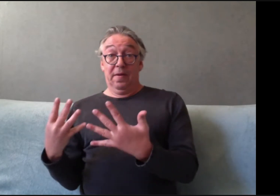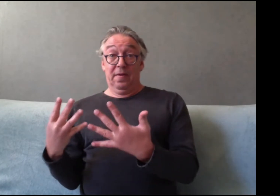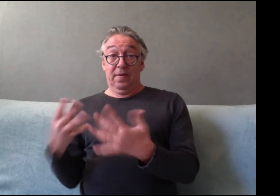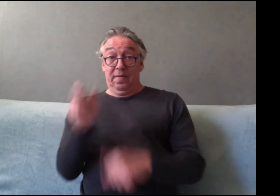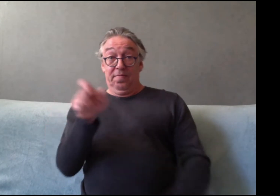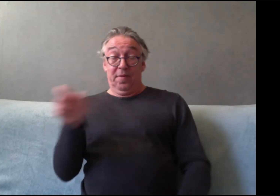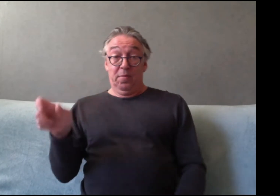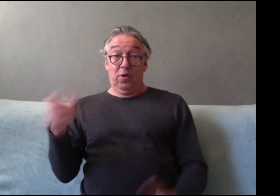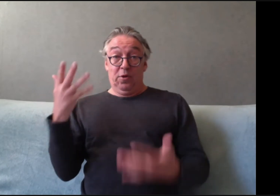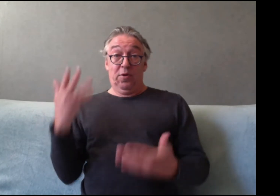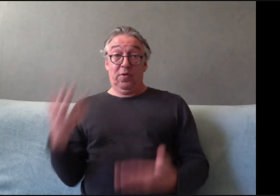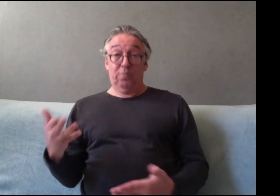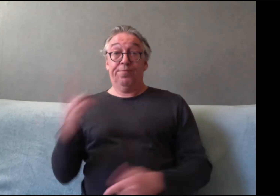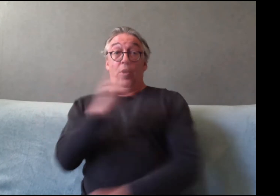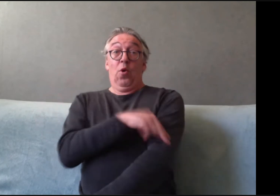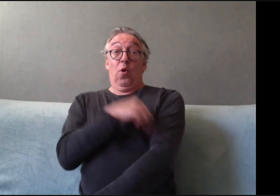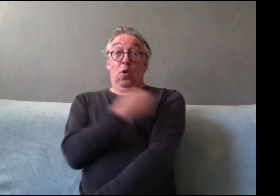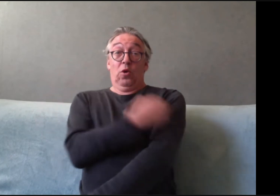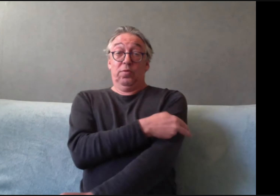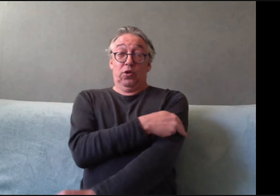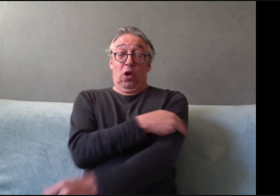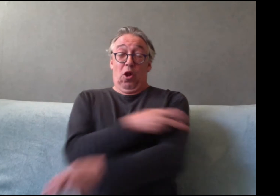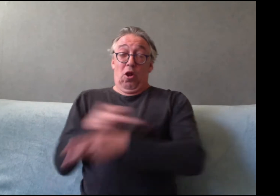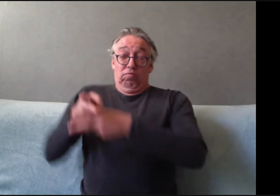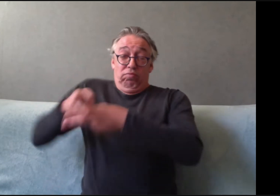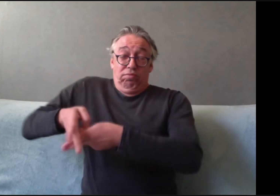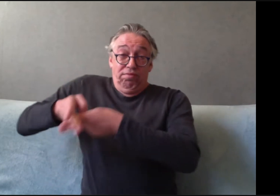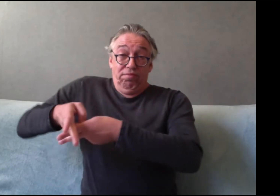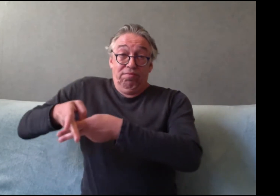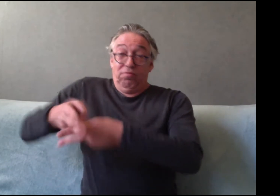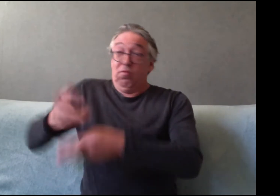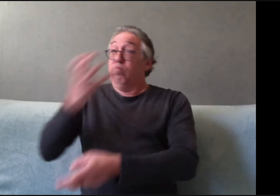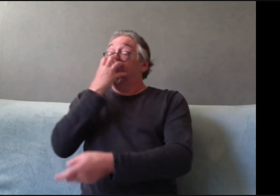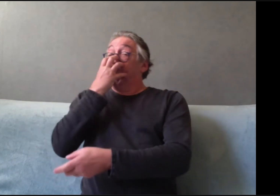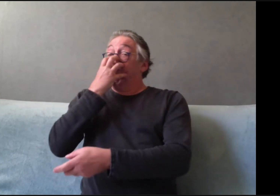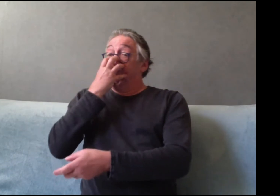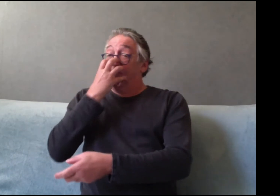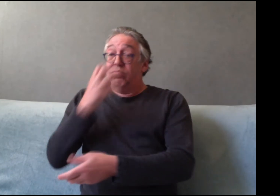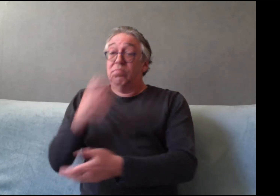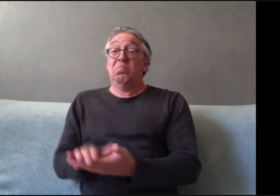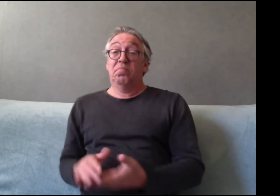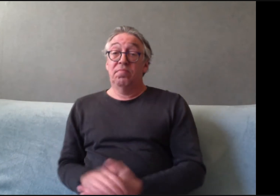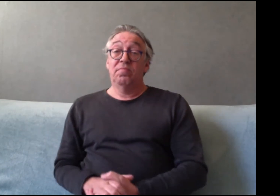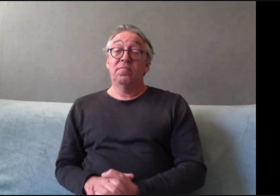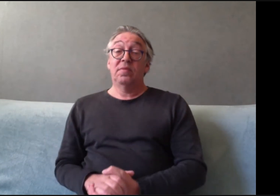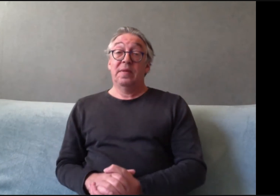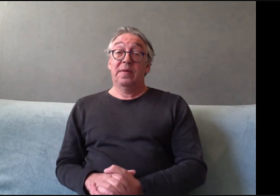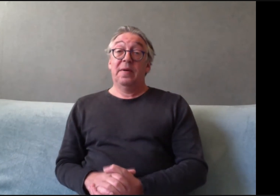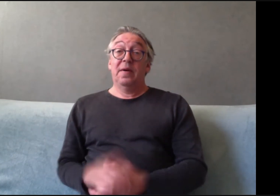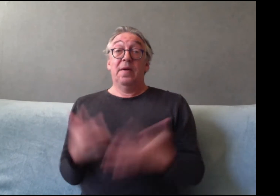...and 89 deaths. So, this is the suggestion,